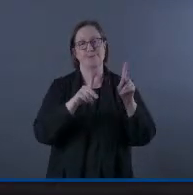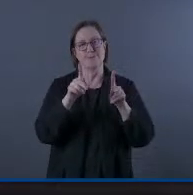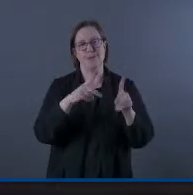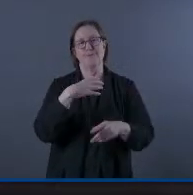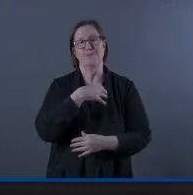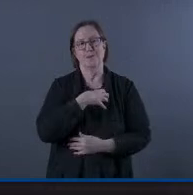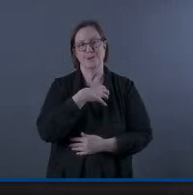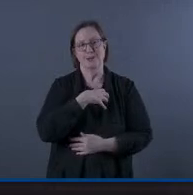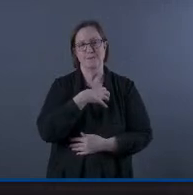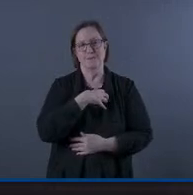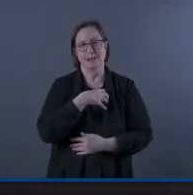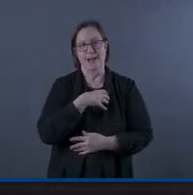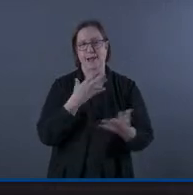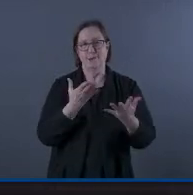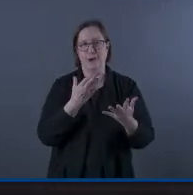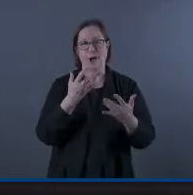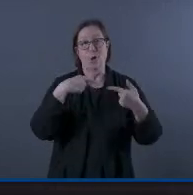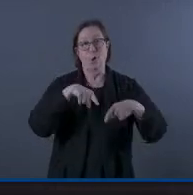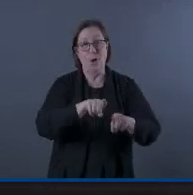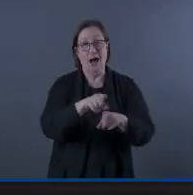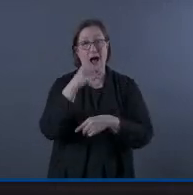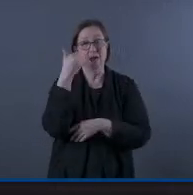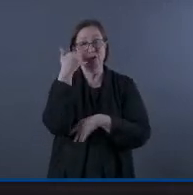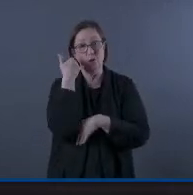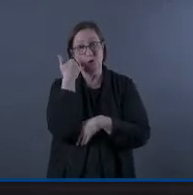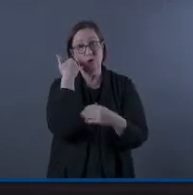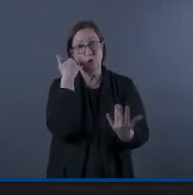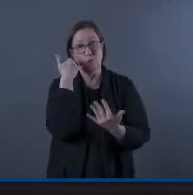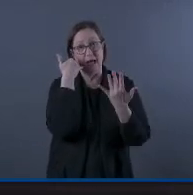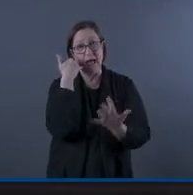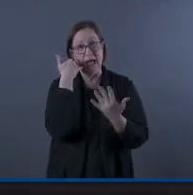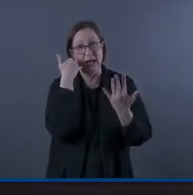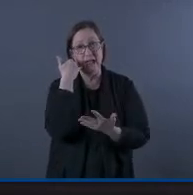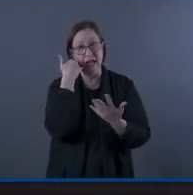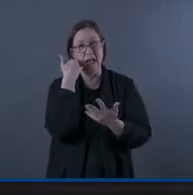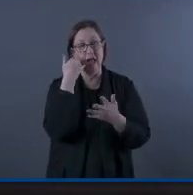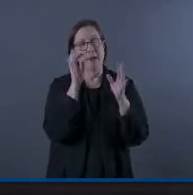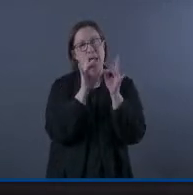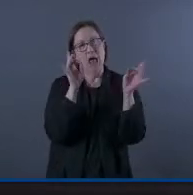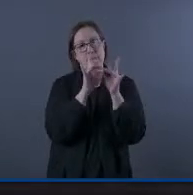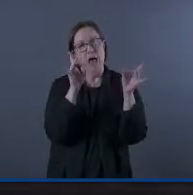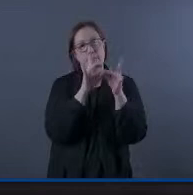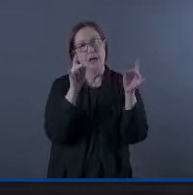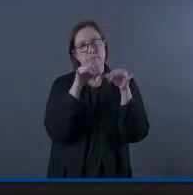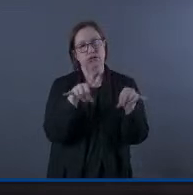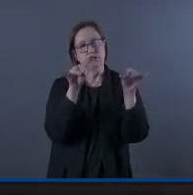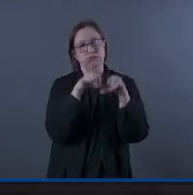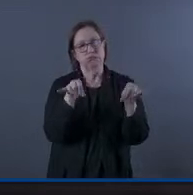being repetitive and people already knew it and they could recite it by heart. And so we've taken, we've done some steps